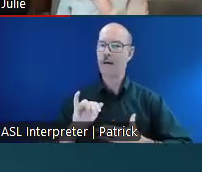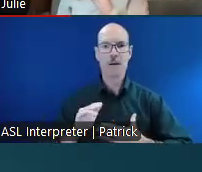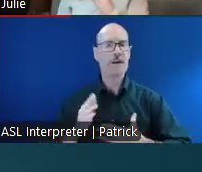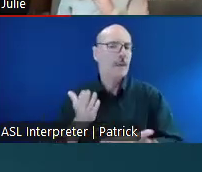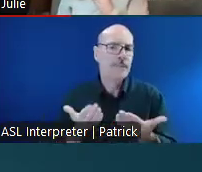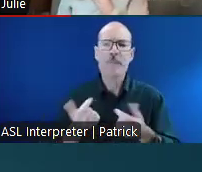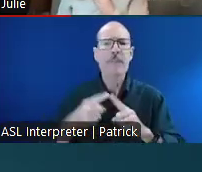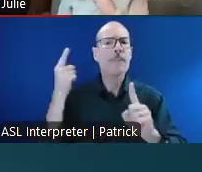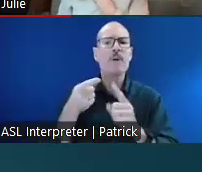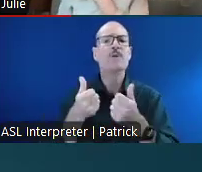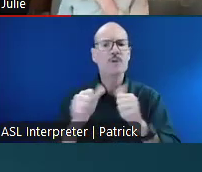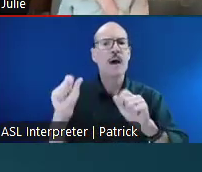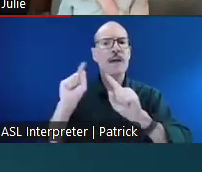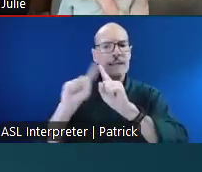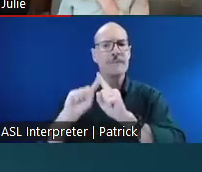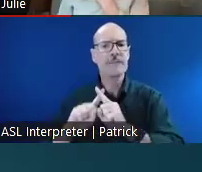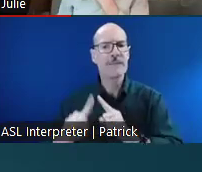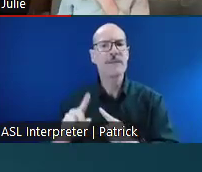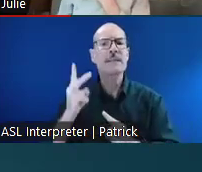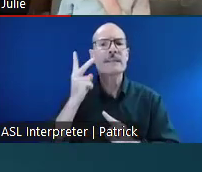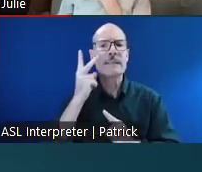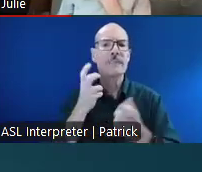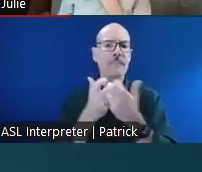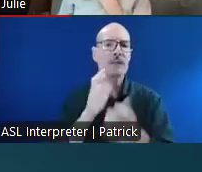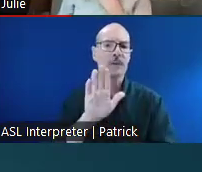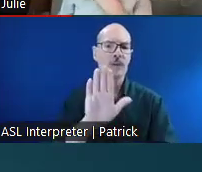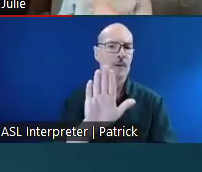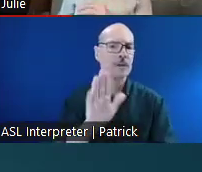Next slide, please.